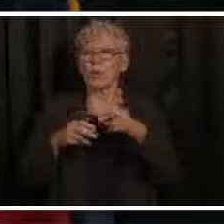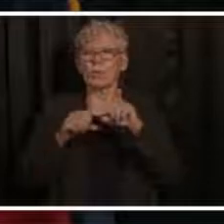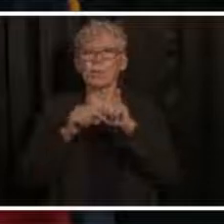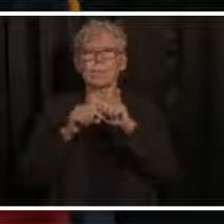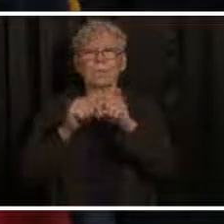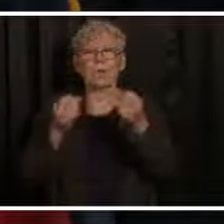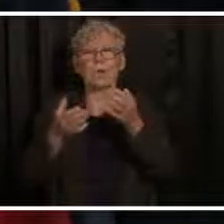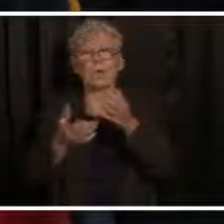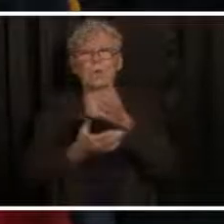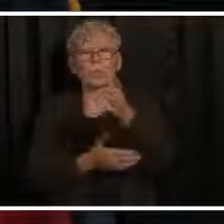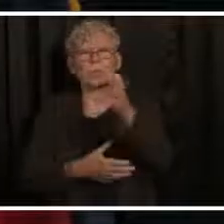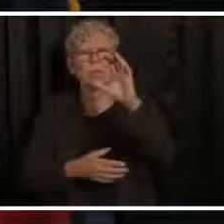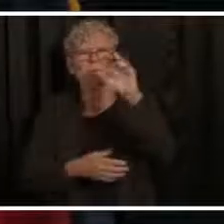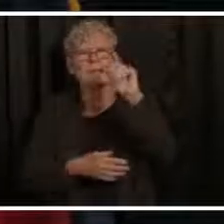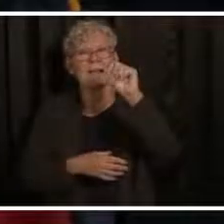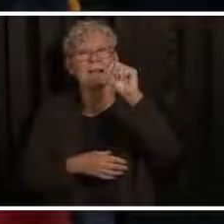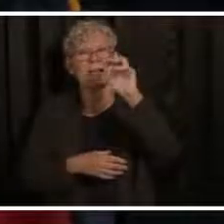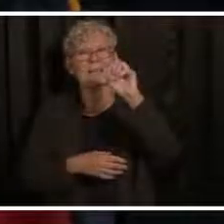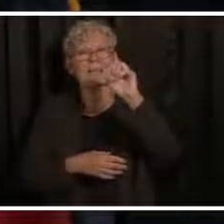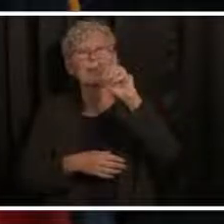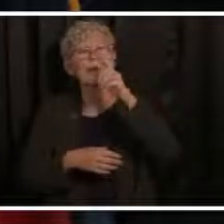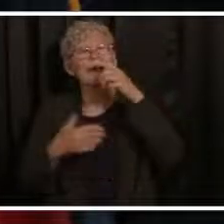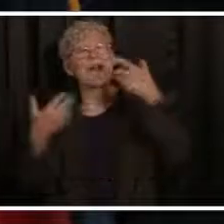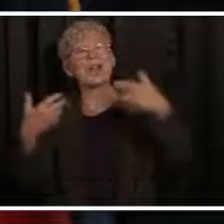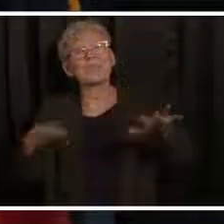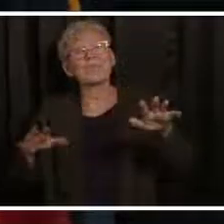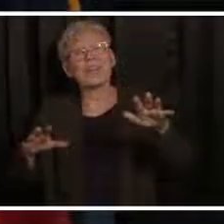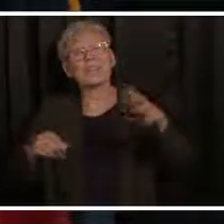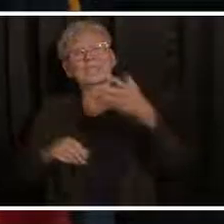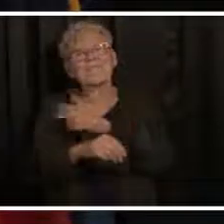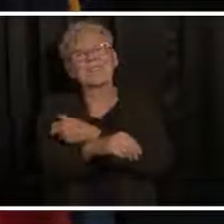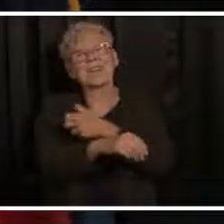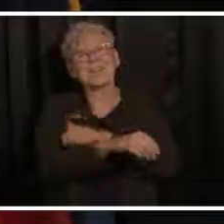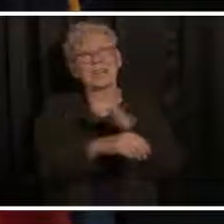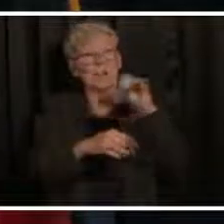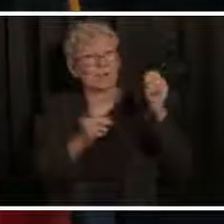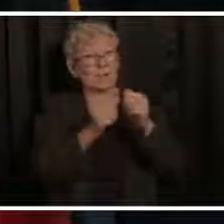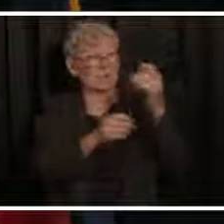Uh I presented the data Today the six-month data Ninety-five